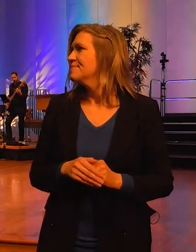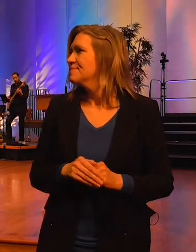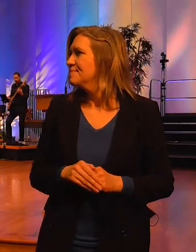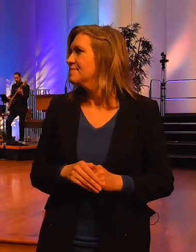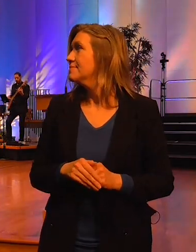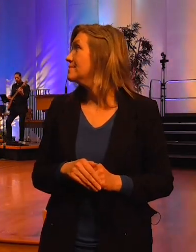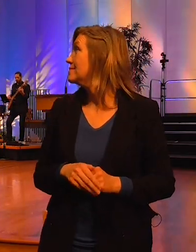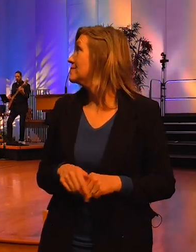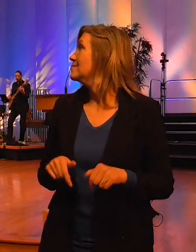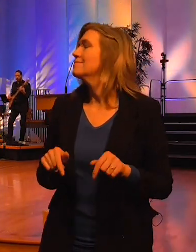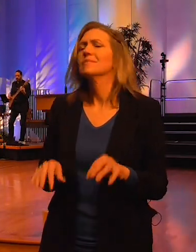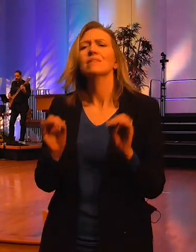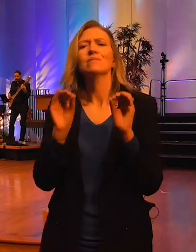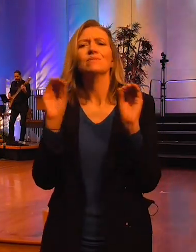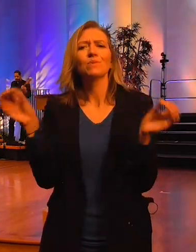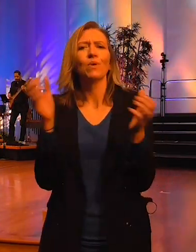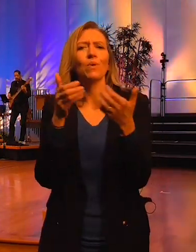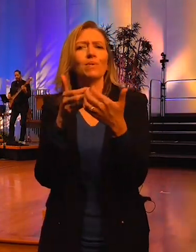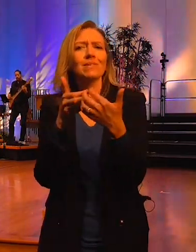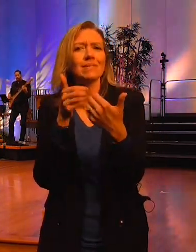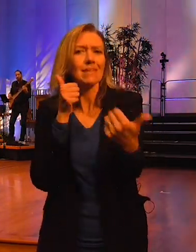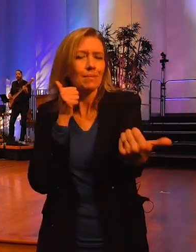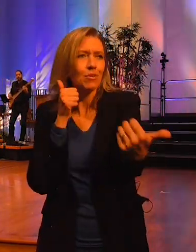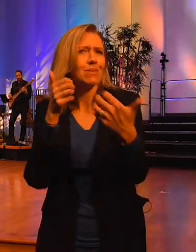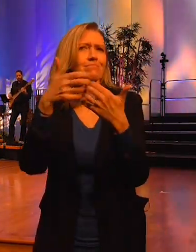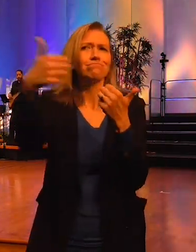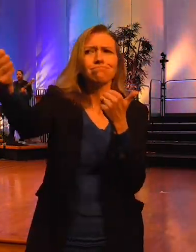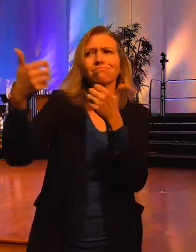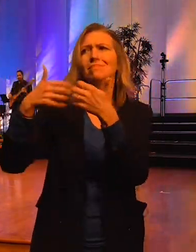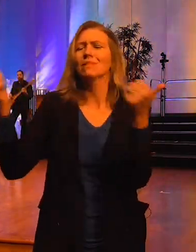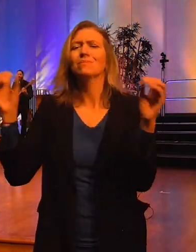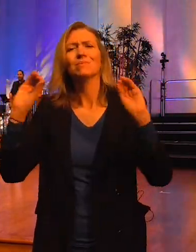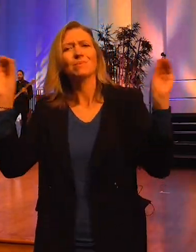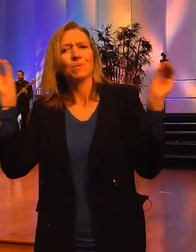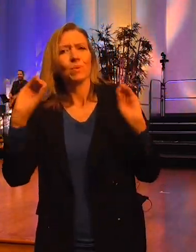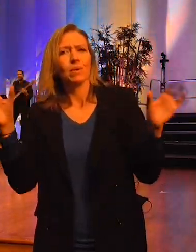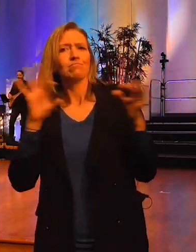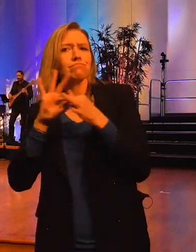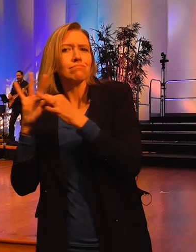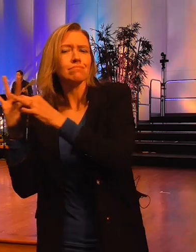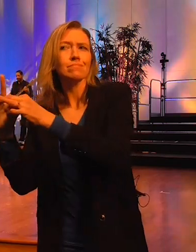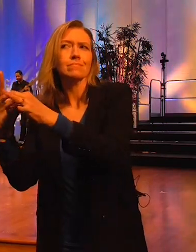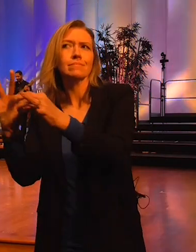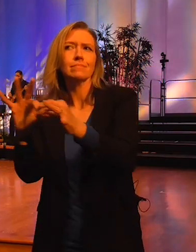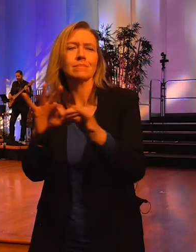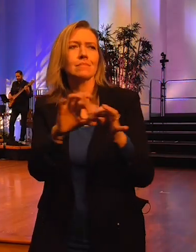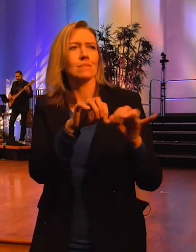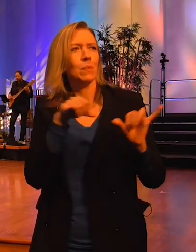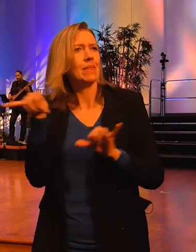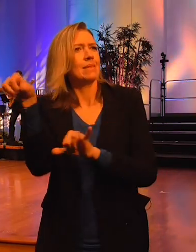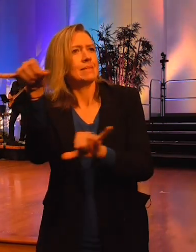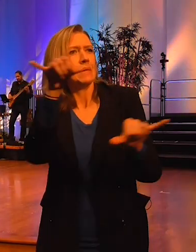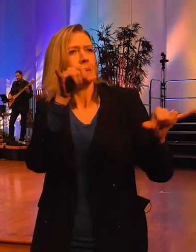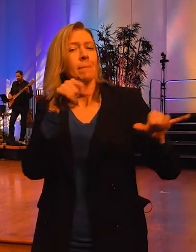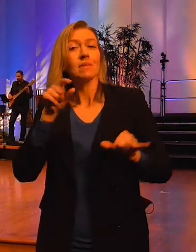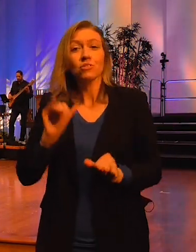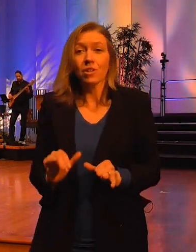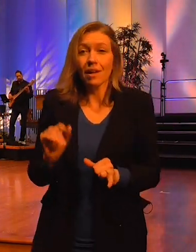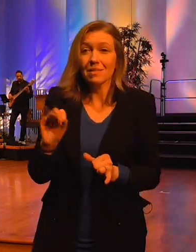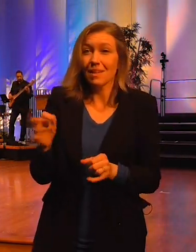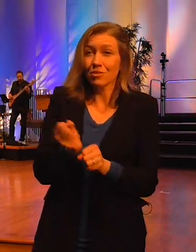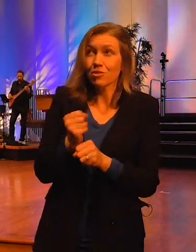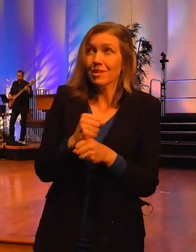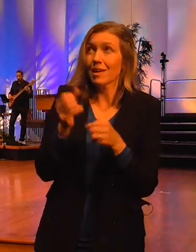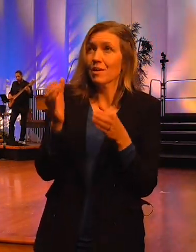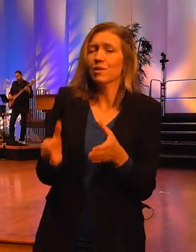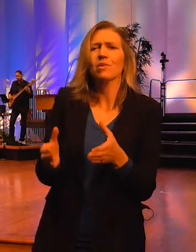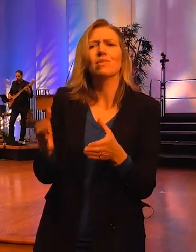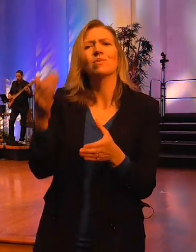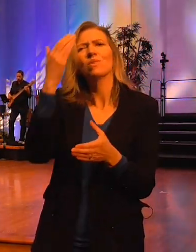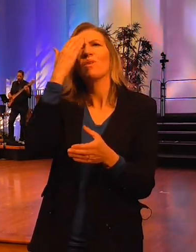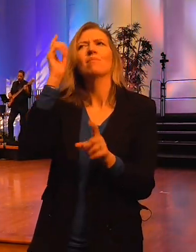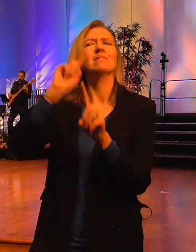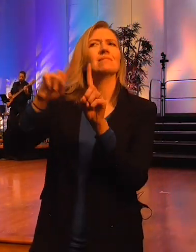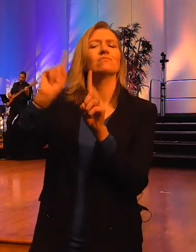there's no separation we're one and the same a child of the Creator no by different Nam the